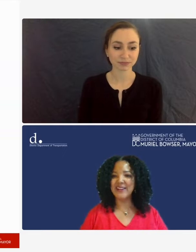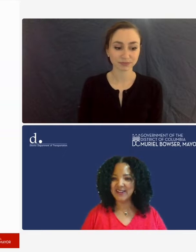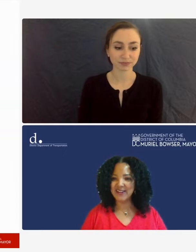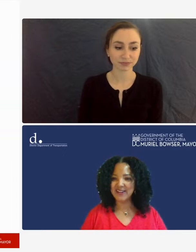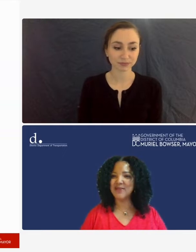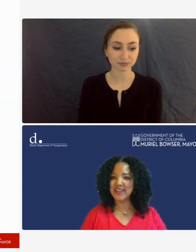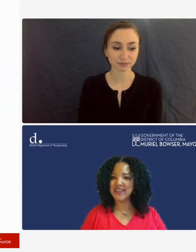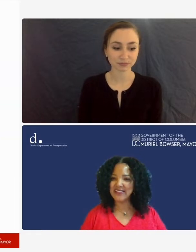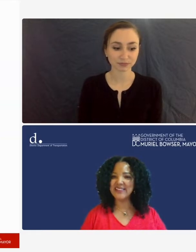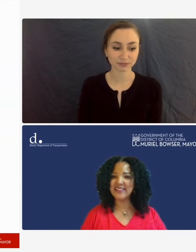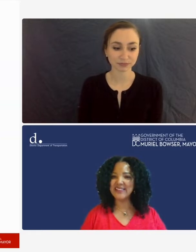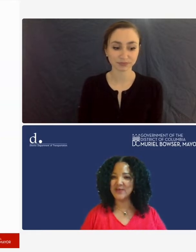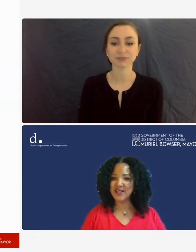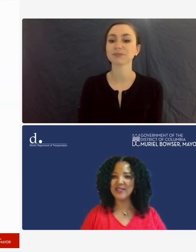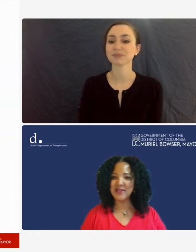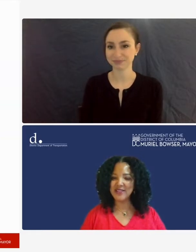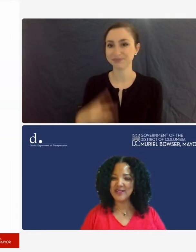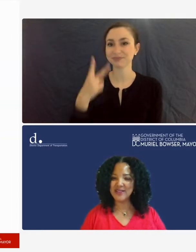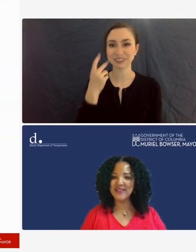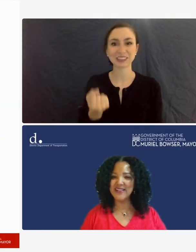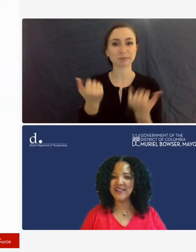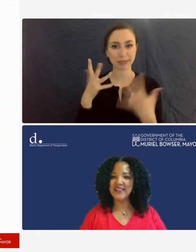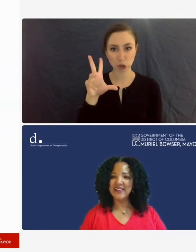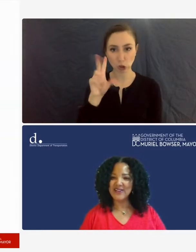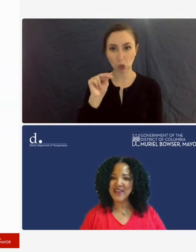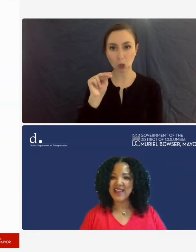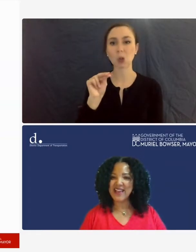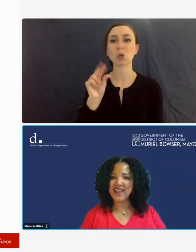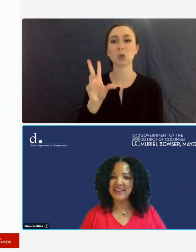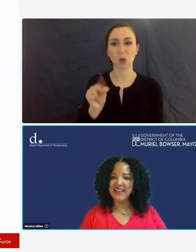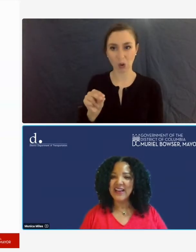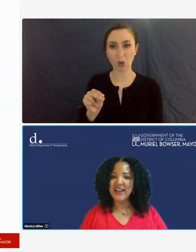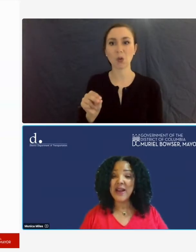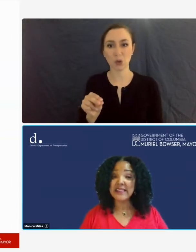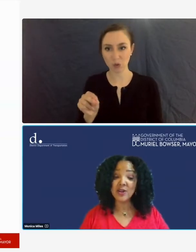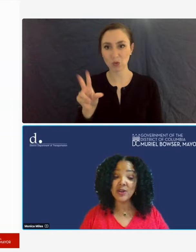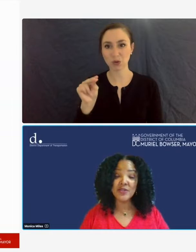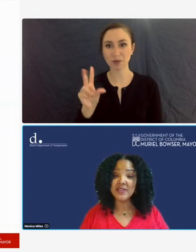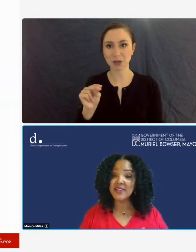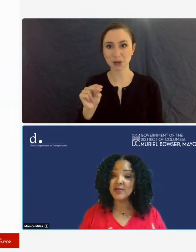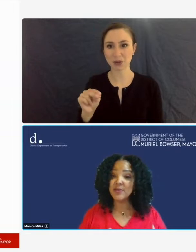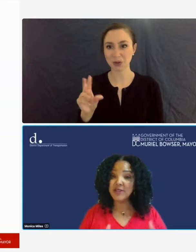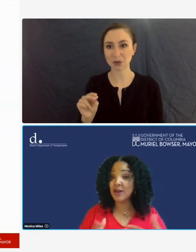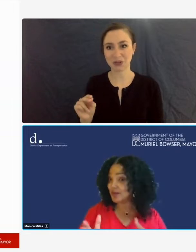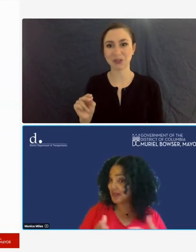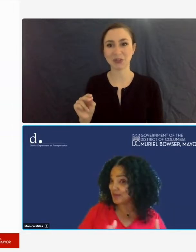okay i'm getting several no's coming through okay all right so then this will be oh